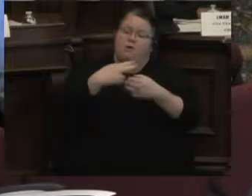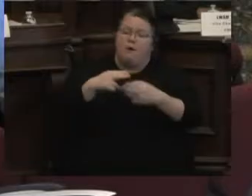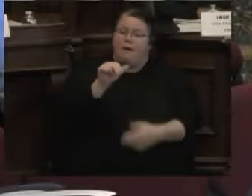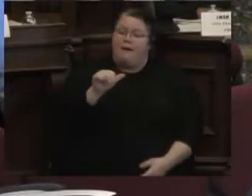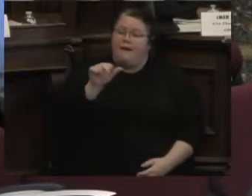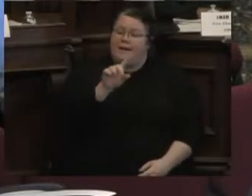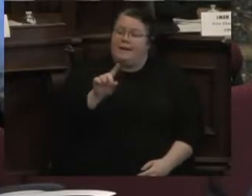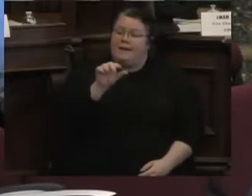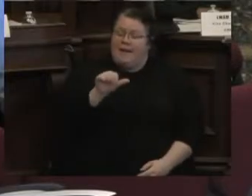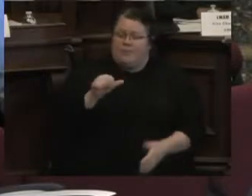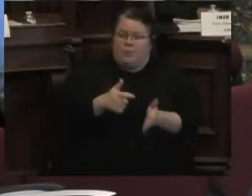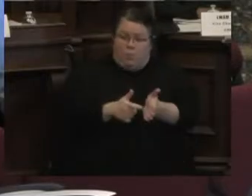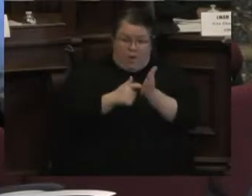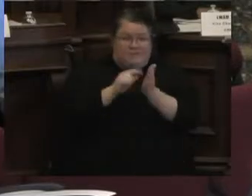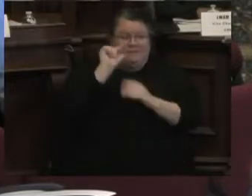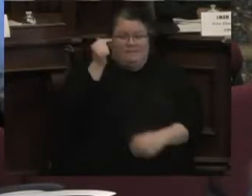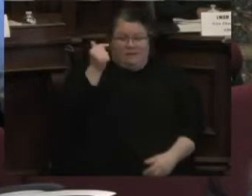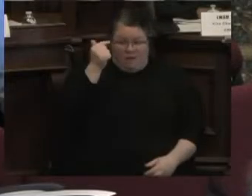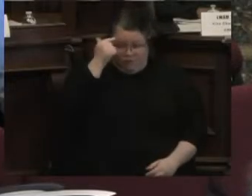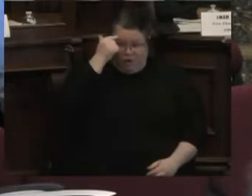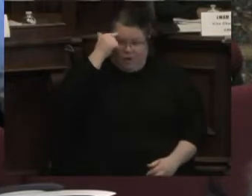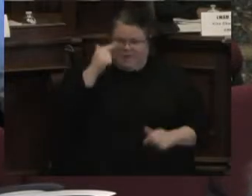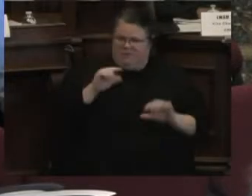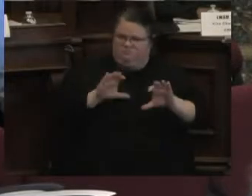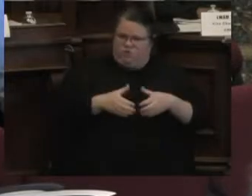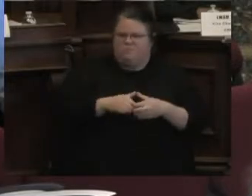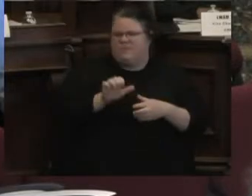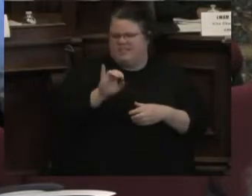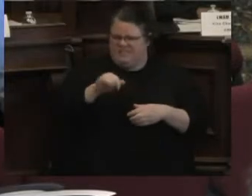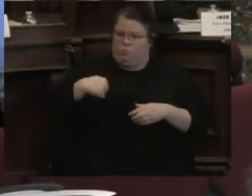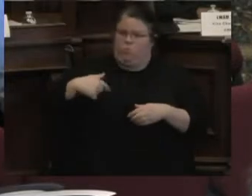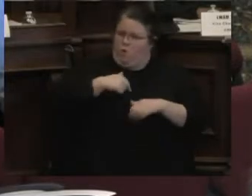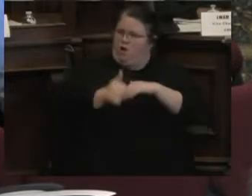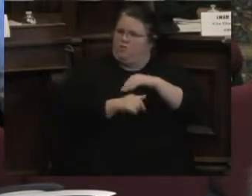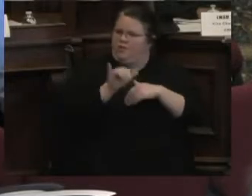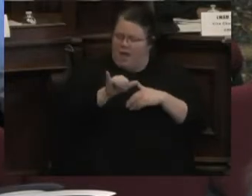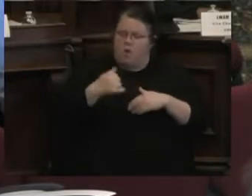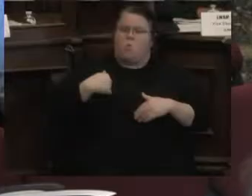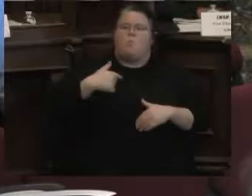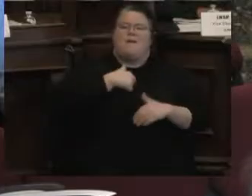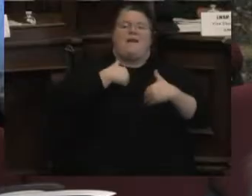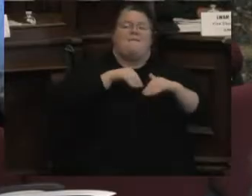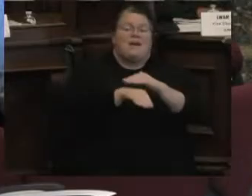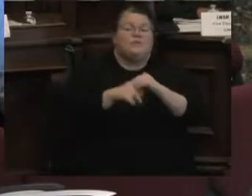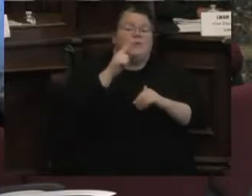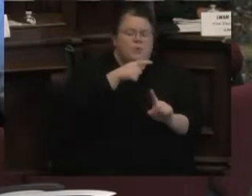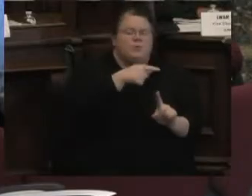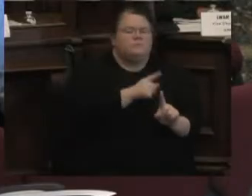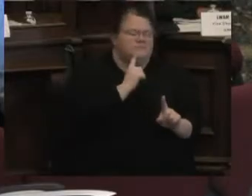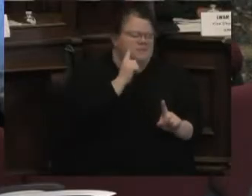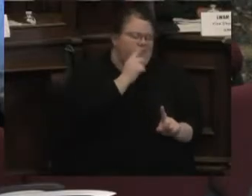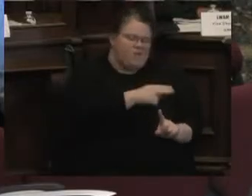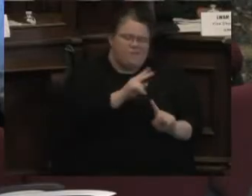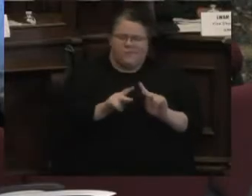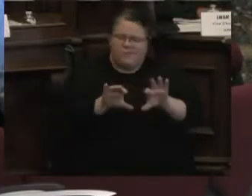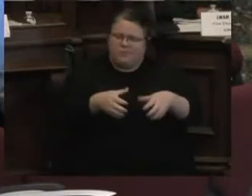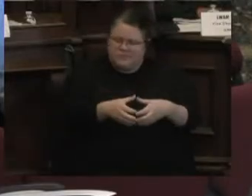And why do we do this? It's the law. Ada requires government